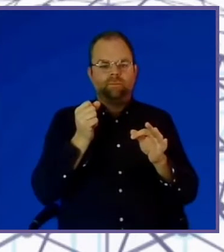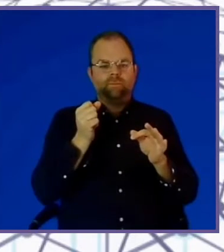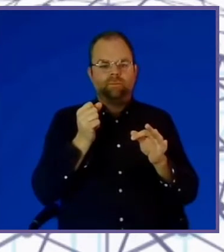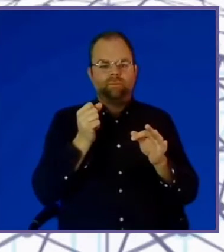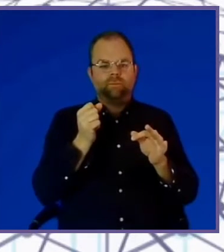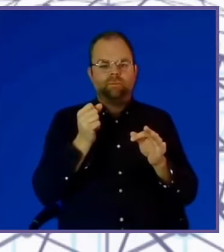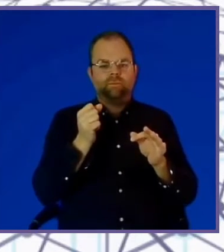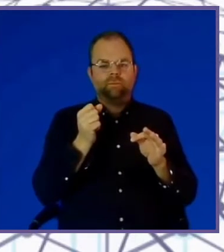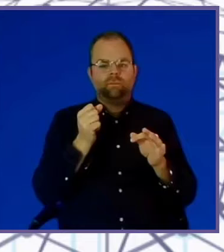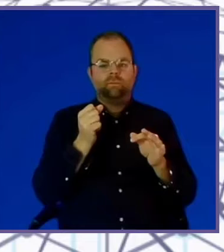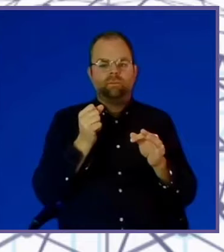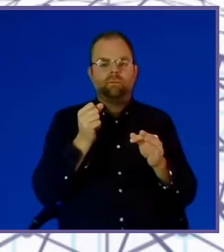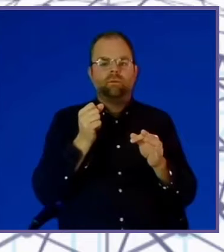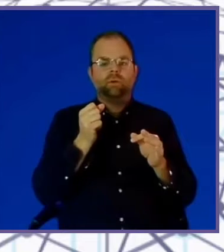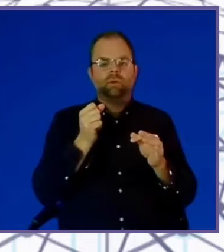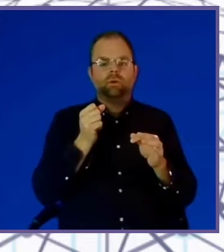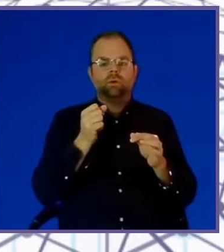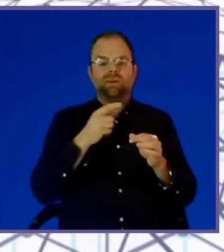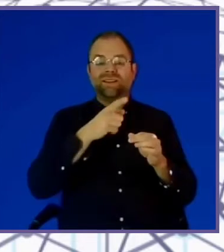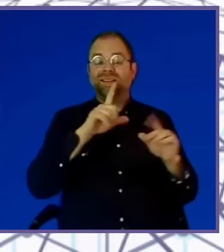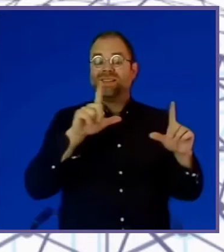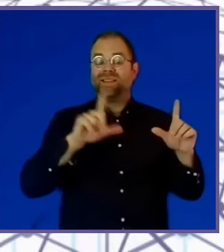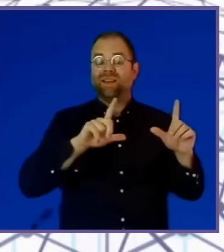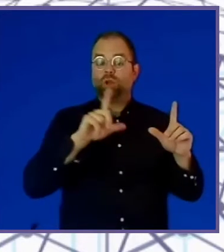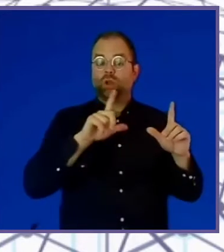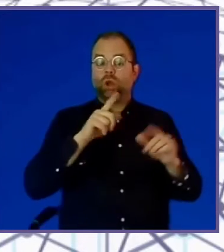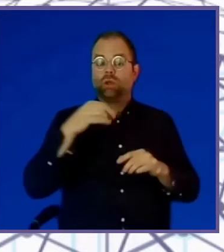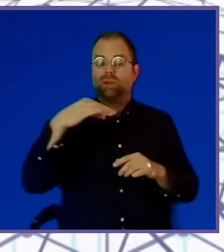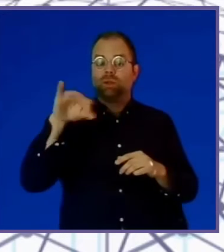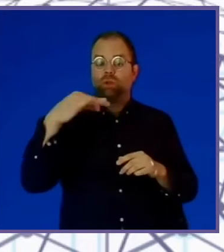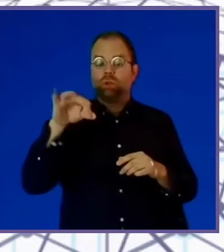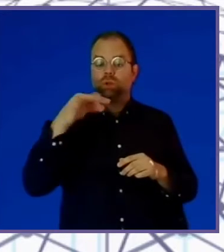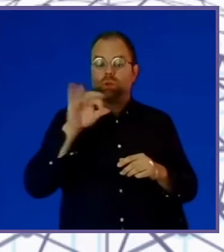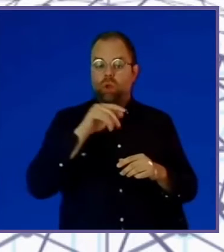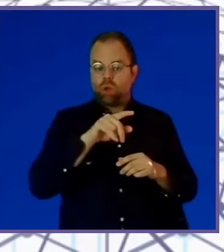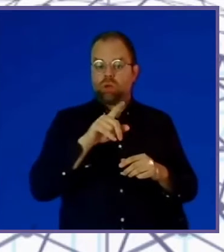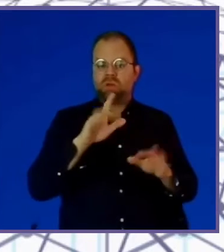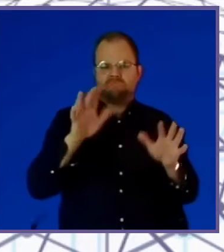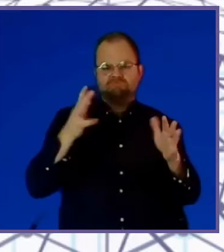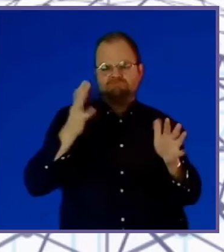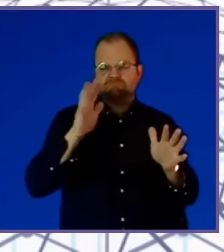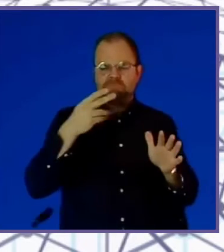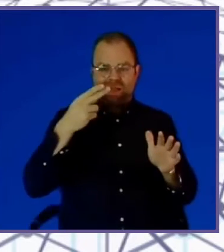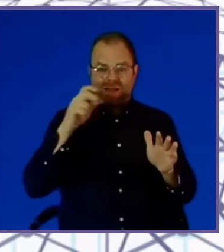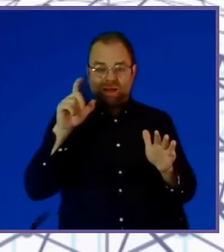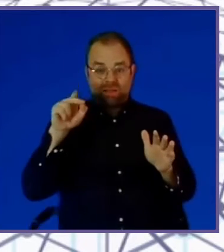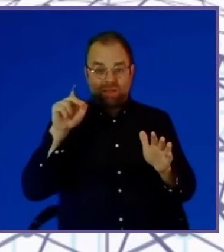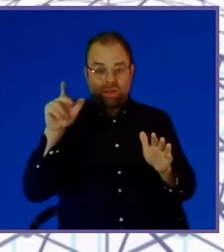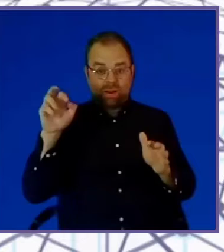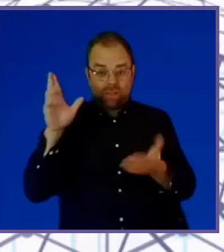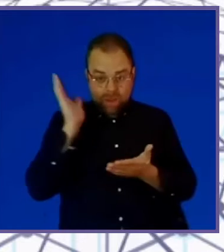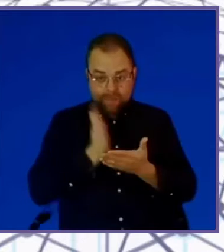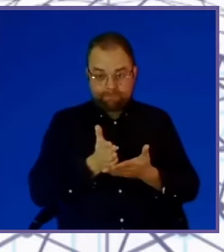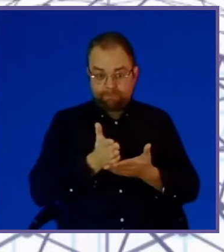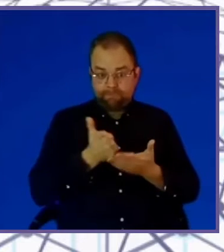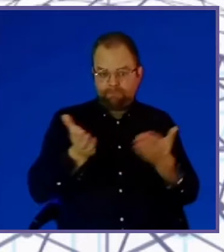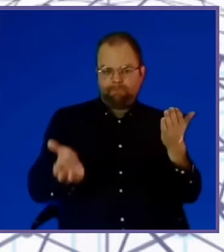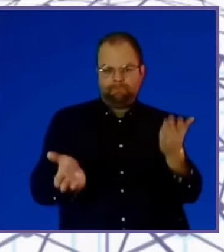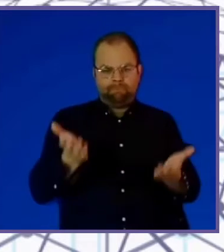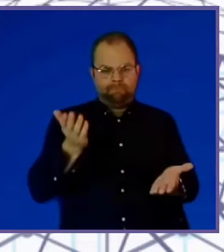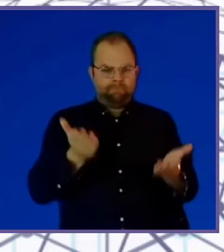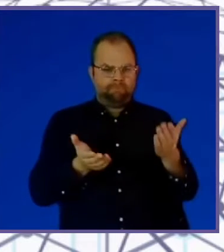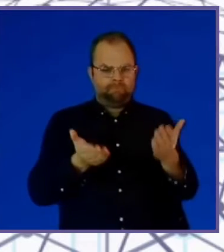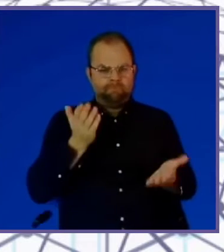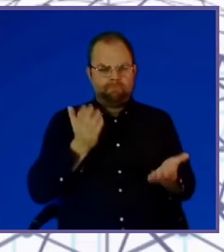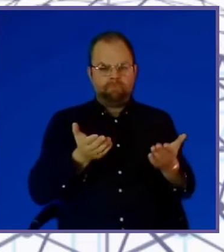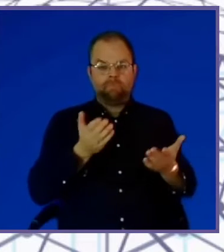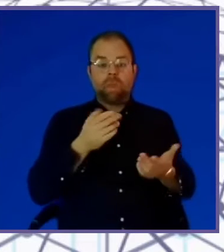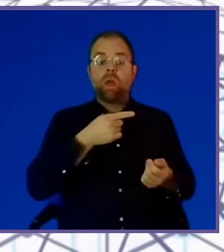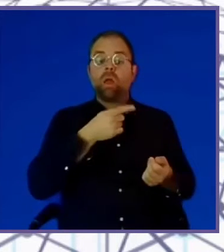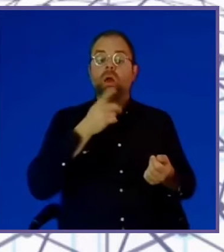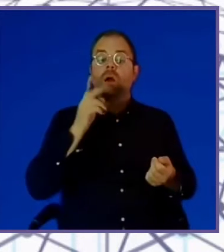the fact that she was a deaf blind person who had also read and books.